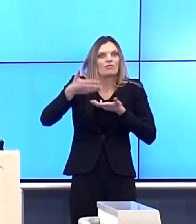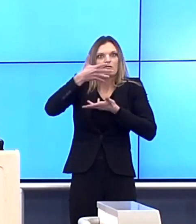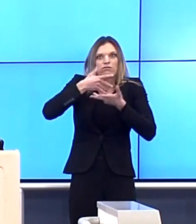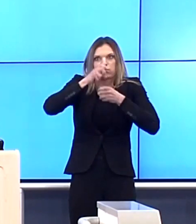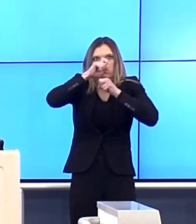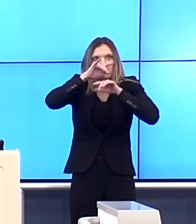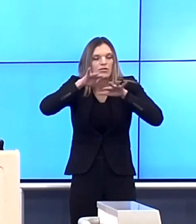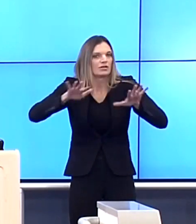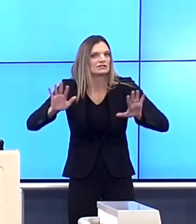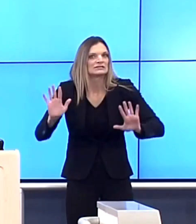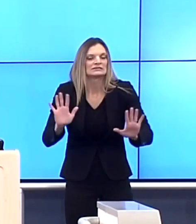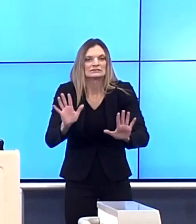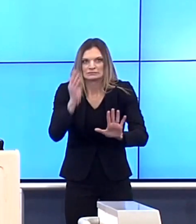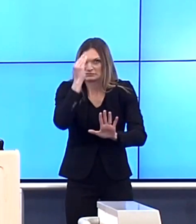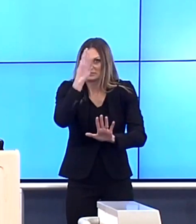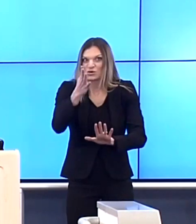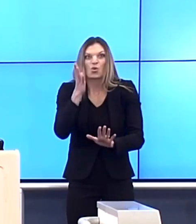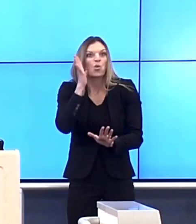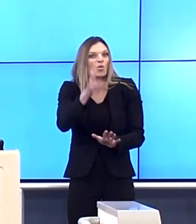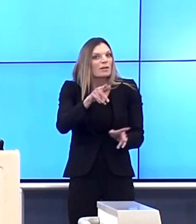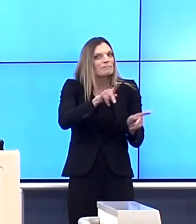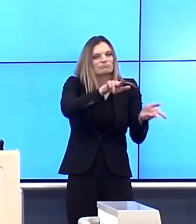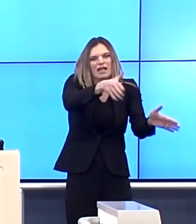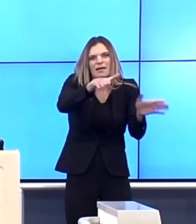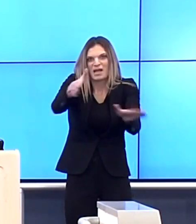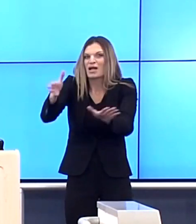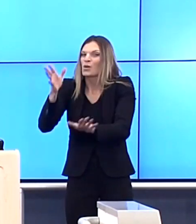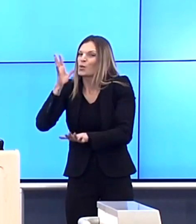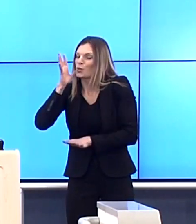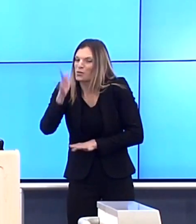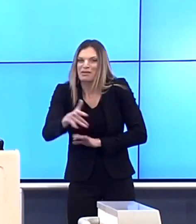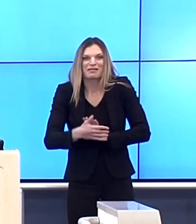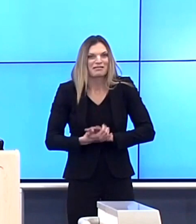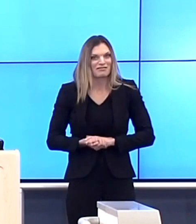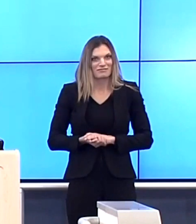SPREAD. MORE PEOPLE WILL GET SICK AND MORE PEOPLE WILL GET SICK AND THERE WILL BE MORE FATALITIES.